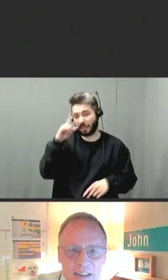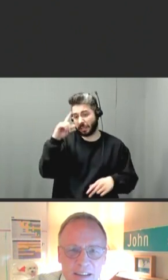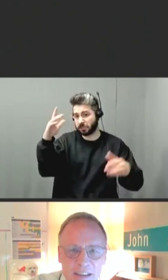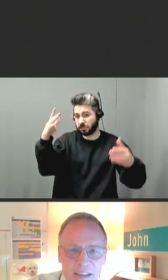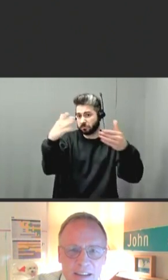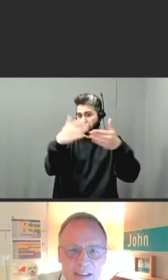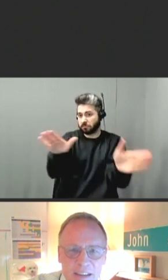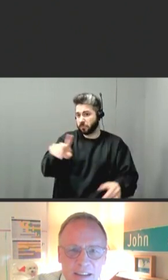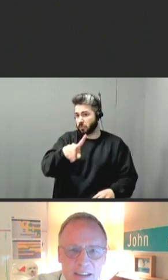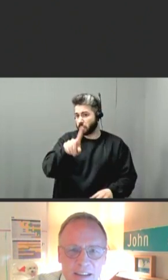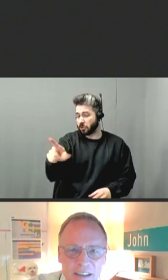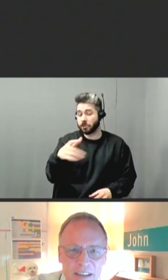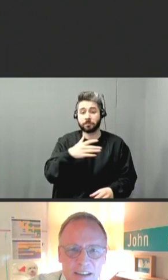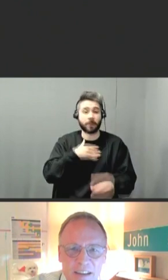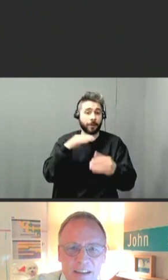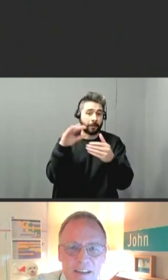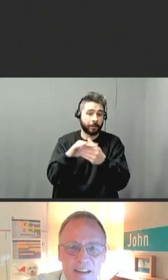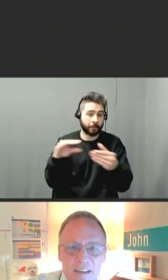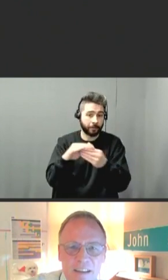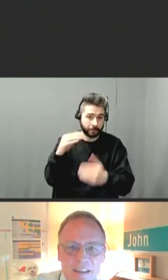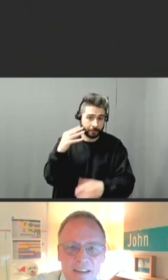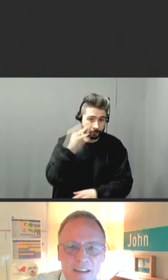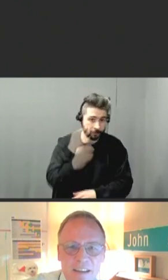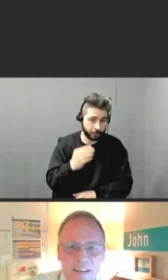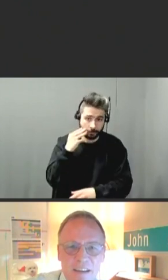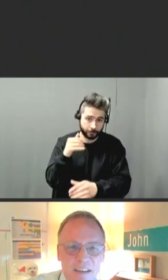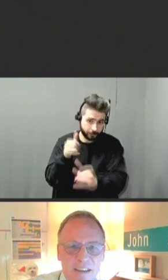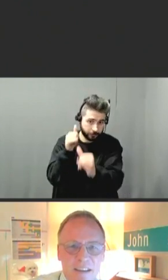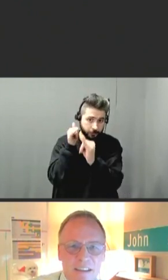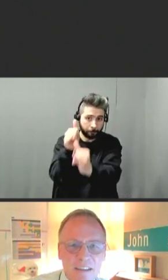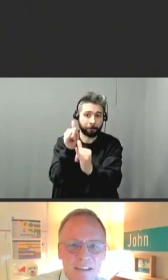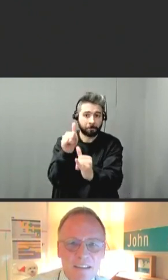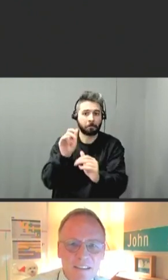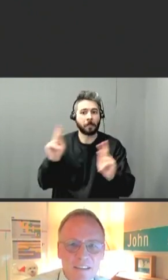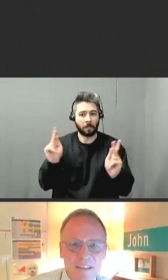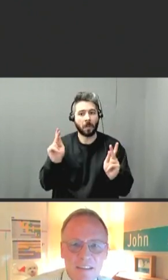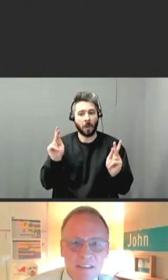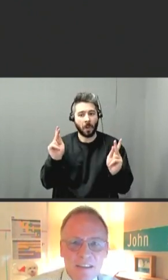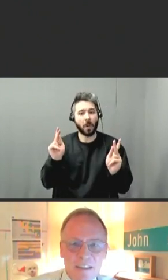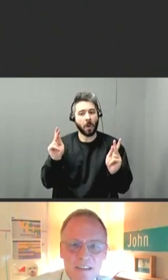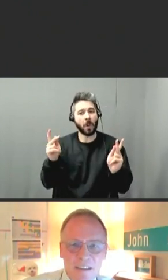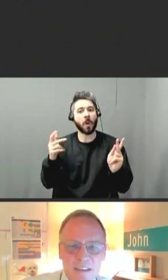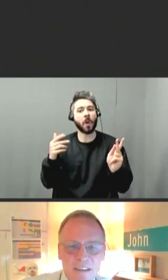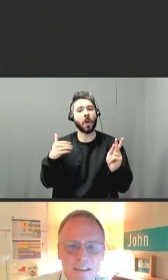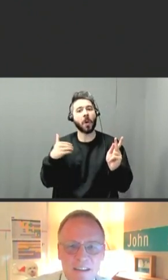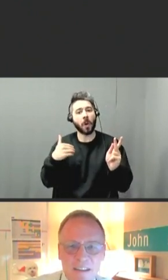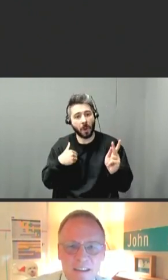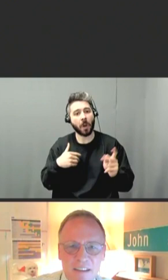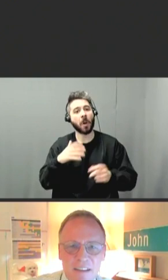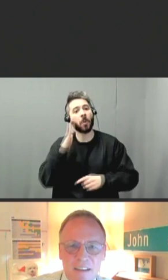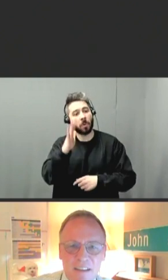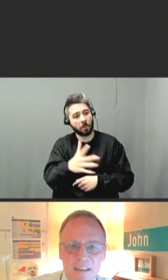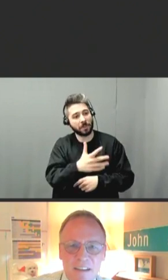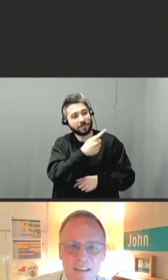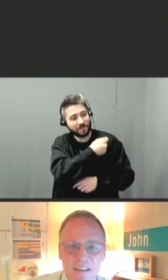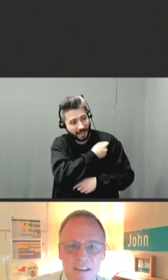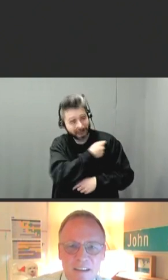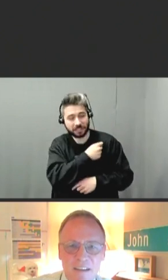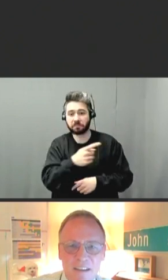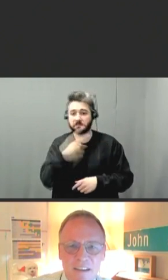my anecdotal experience is very much like yours. People seem to have fallen into a camp of, "I'm going to be vaccinated, I'm willing to be reassured,